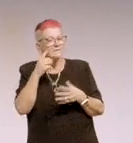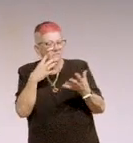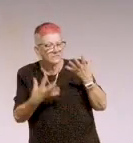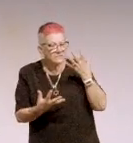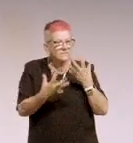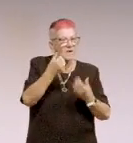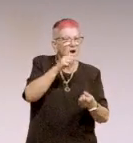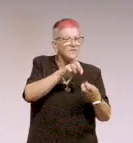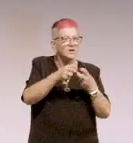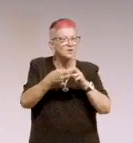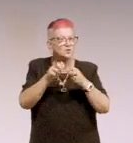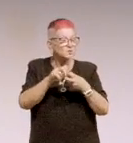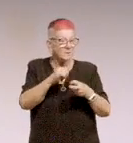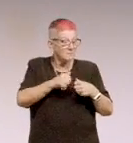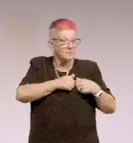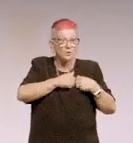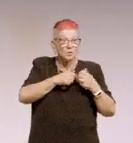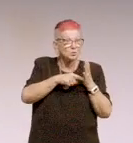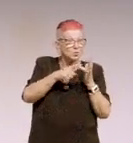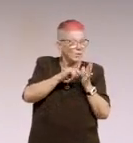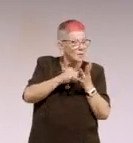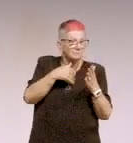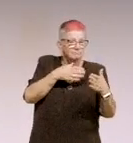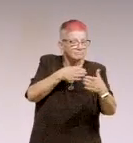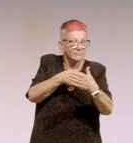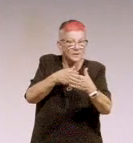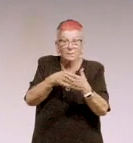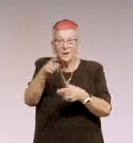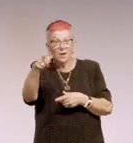cannot find and once you have those issues, you can solve them.